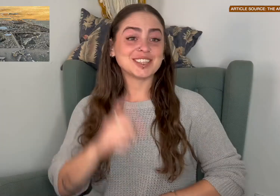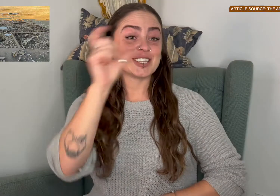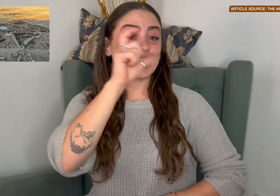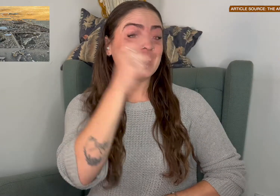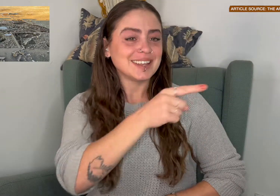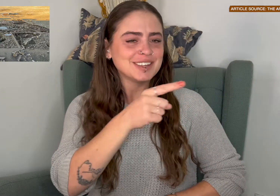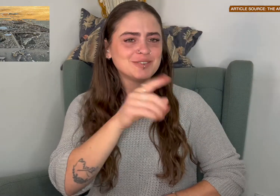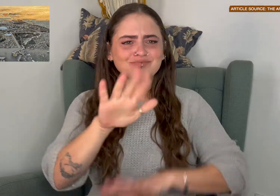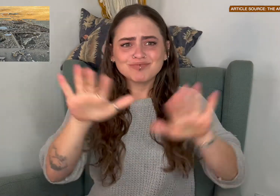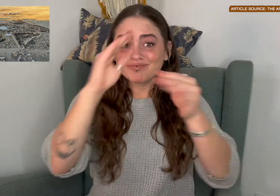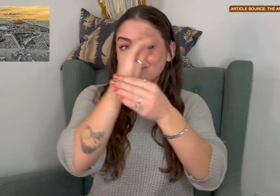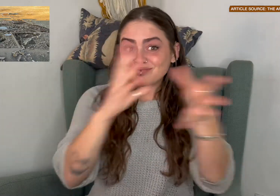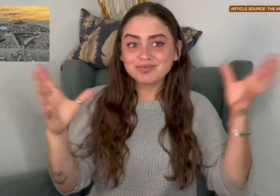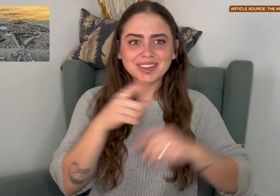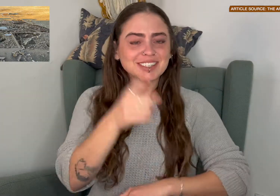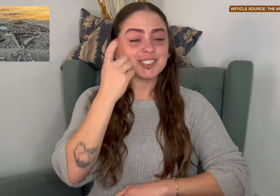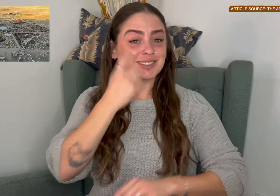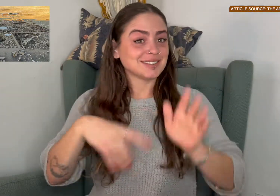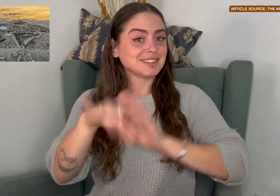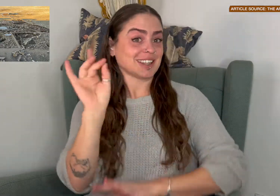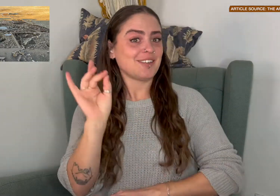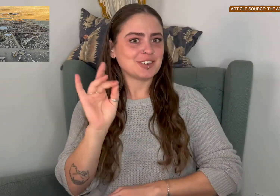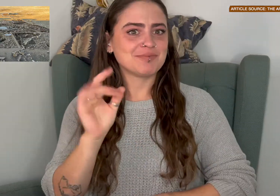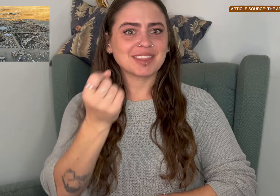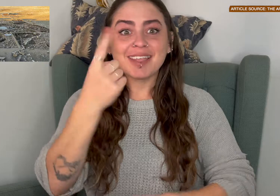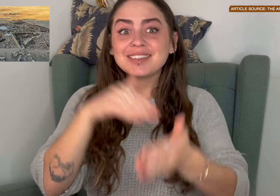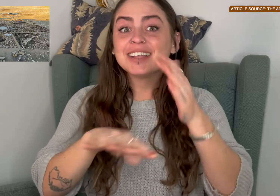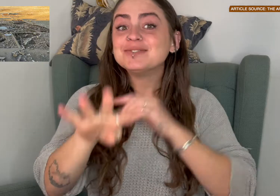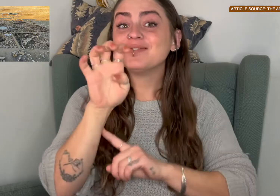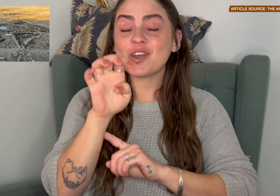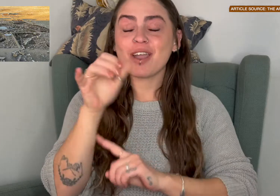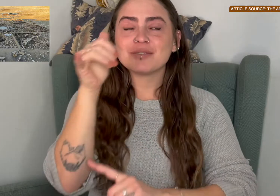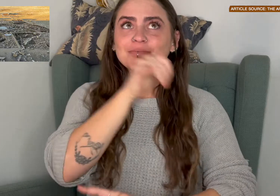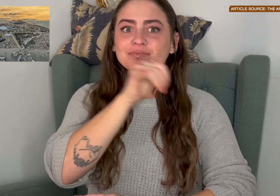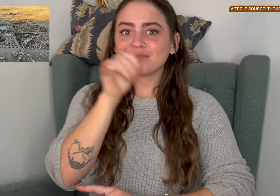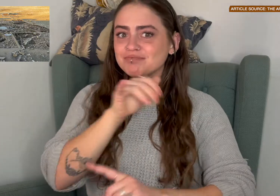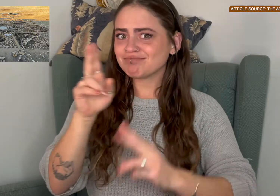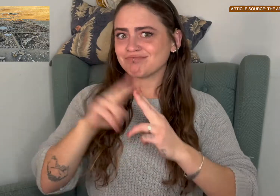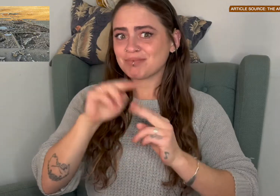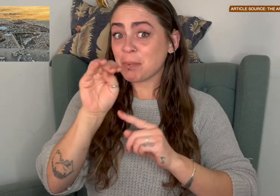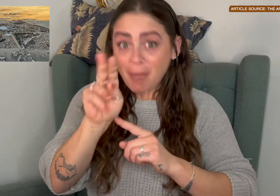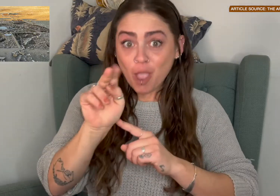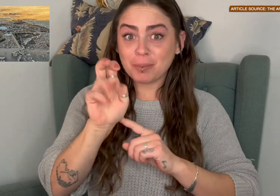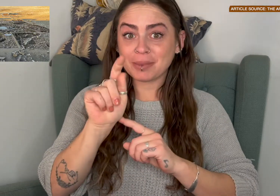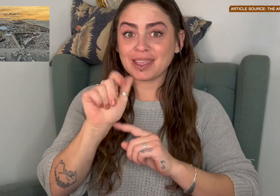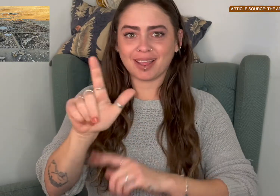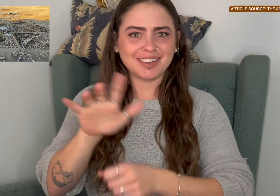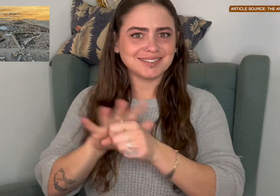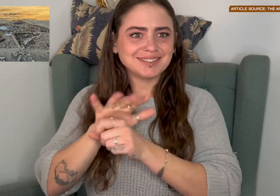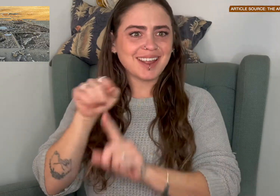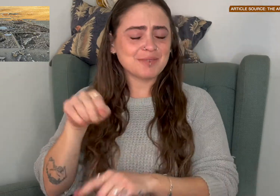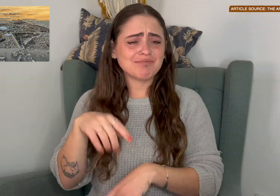Turkey is hailing the discovery of an 11,400-year-old monumental site